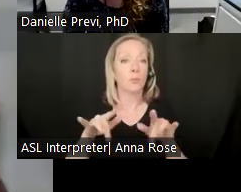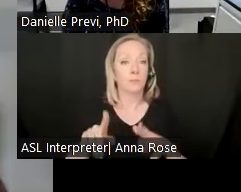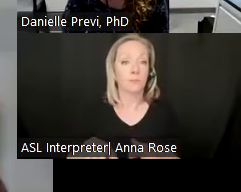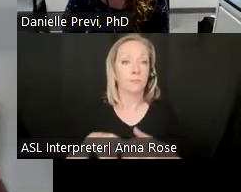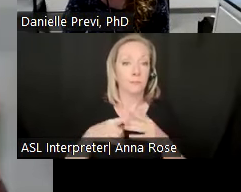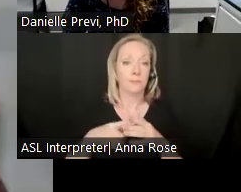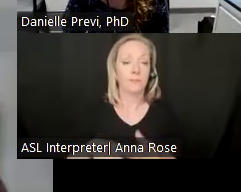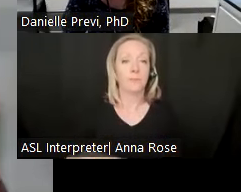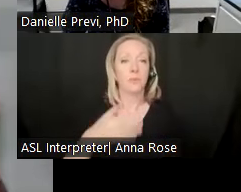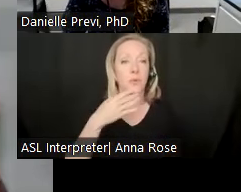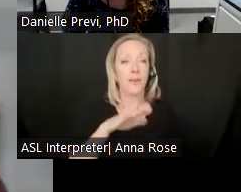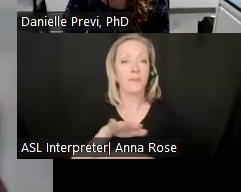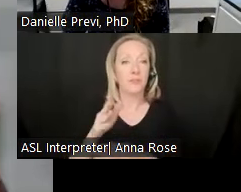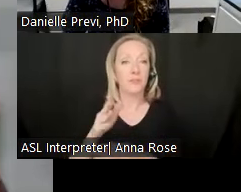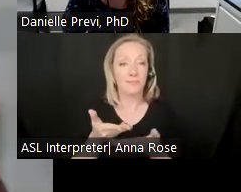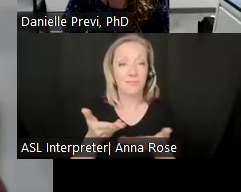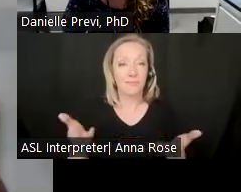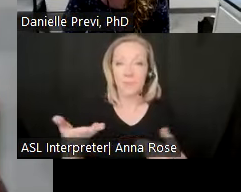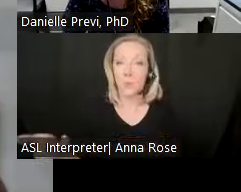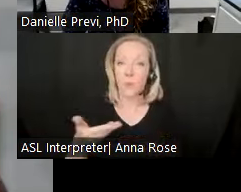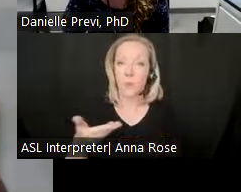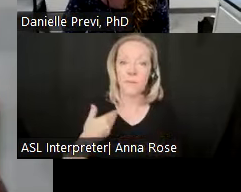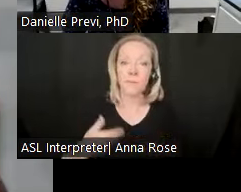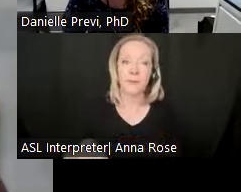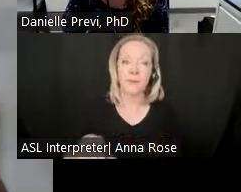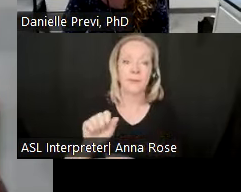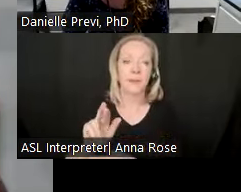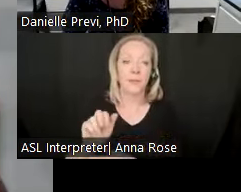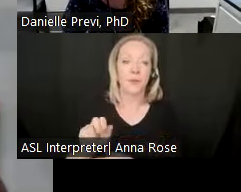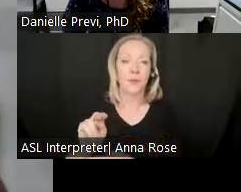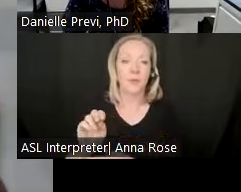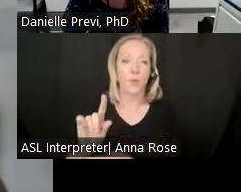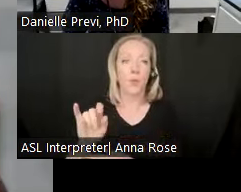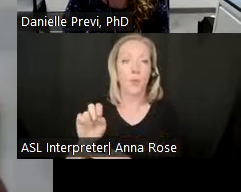Good afternoon, everyone and welcome. My name is Sara Nolin, and we're pleased that